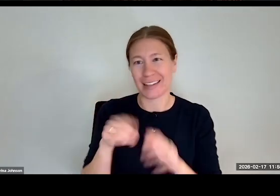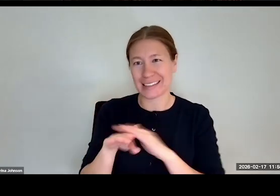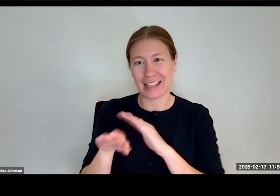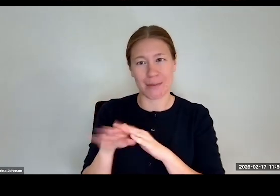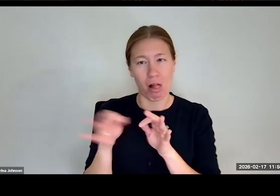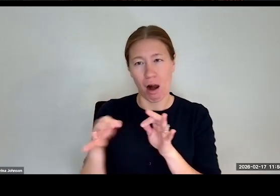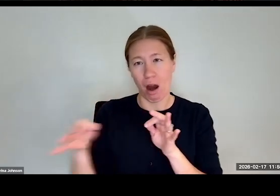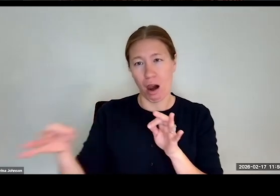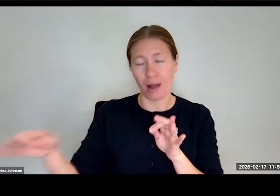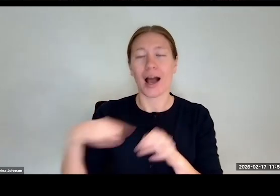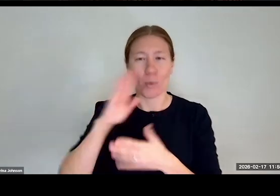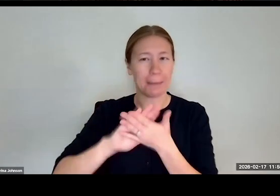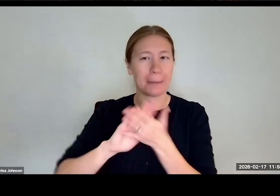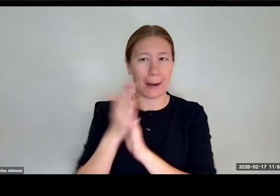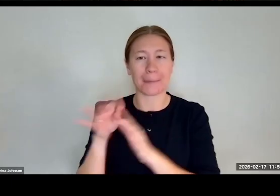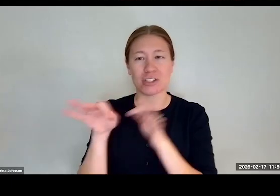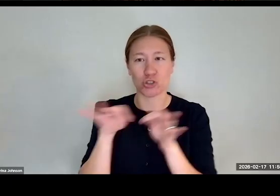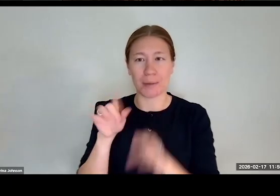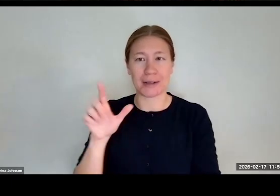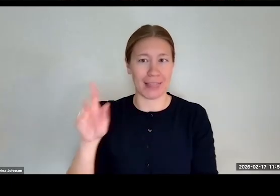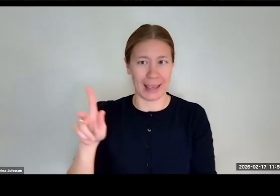Instead, I'm going to highlight the URL.